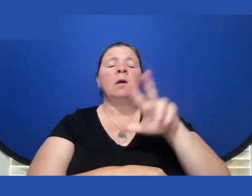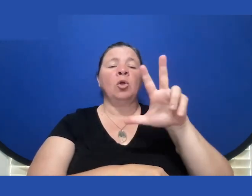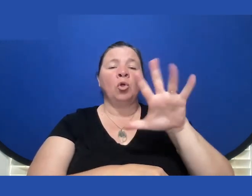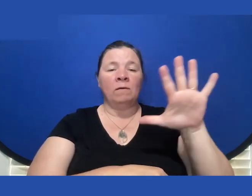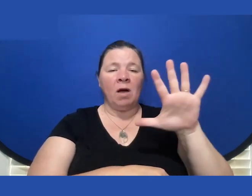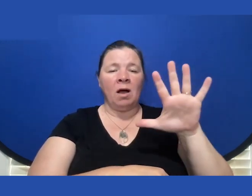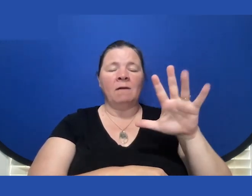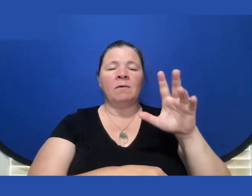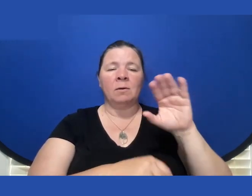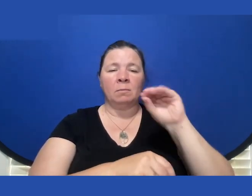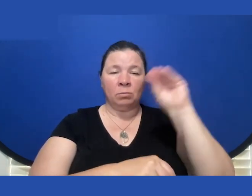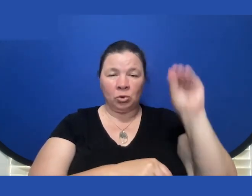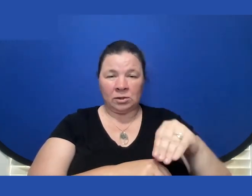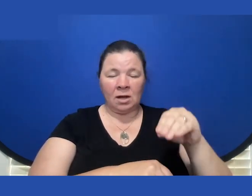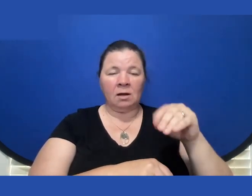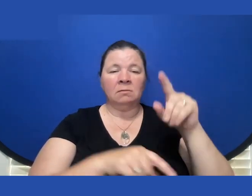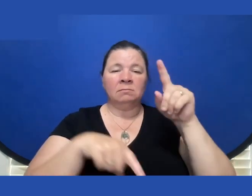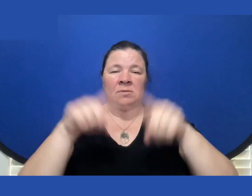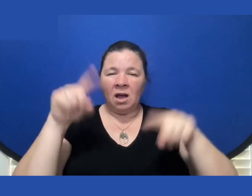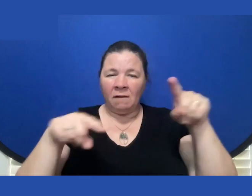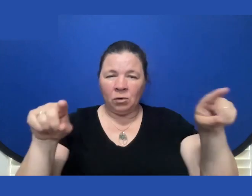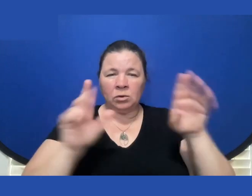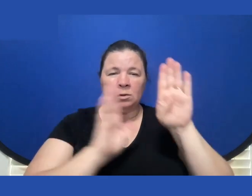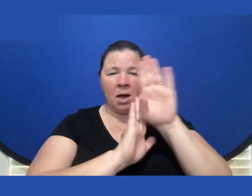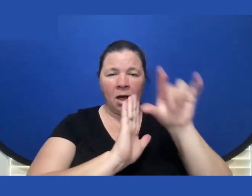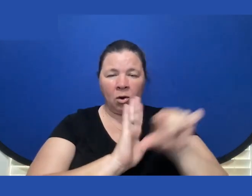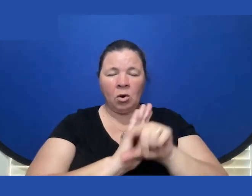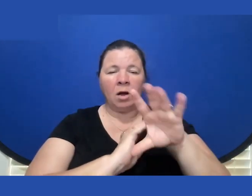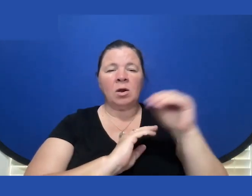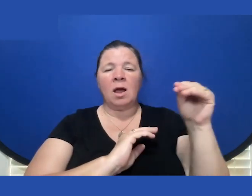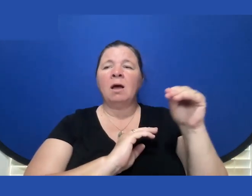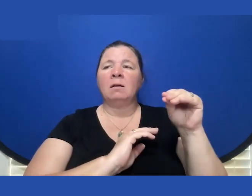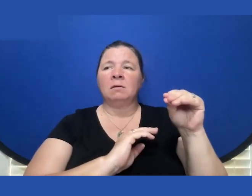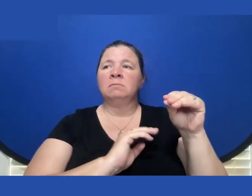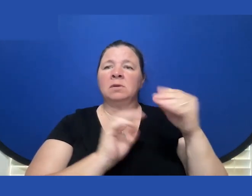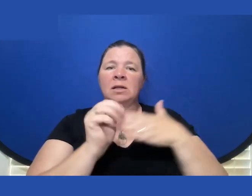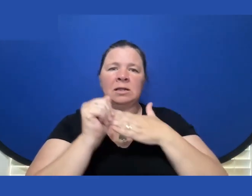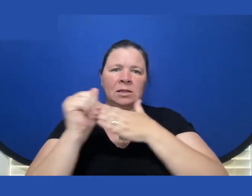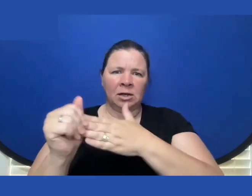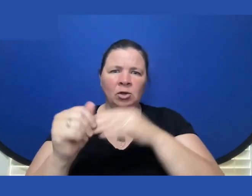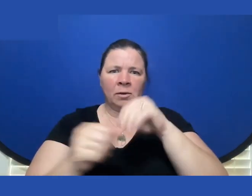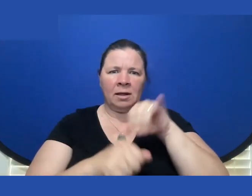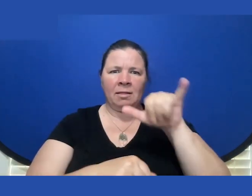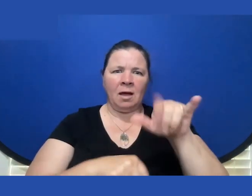and 40% of leadership is within that demographic as well. And then myself, you know,